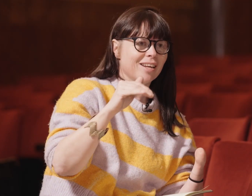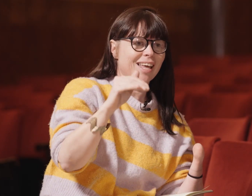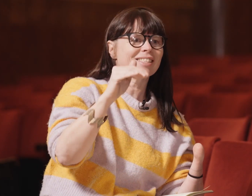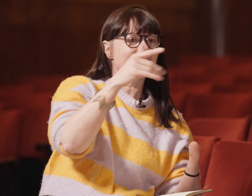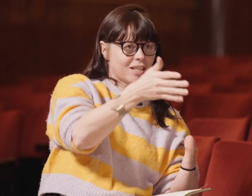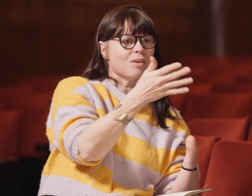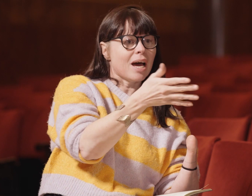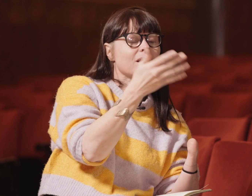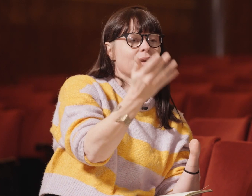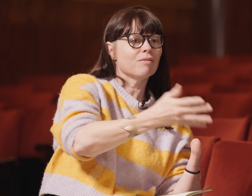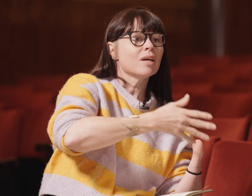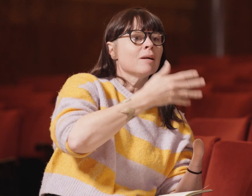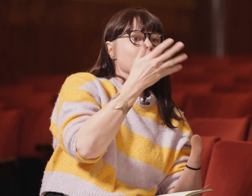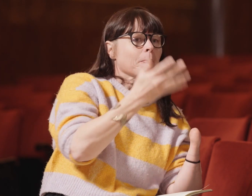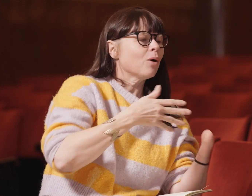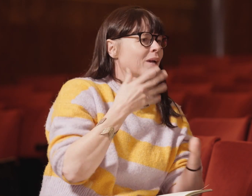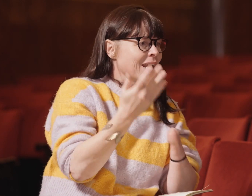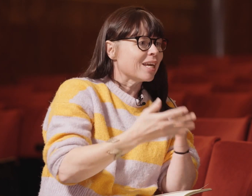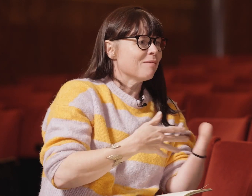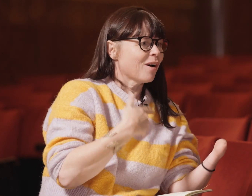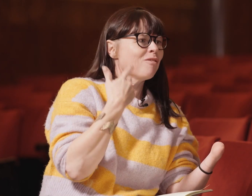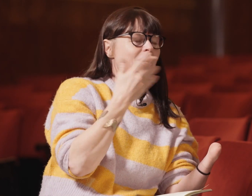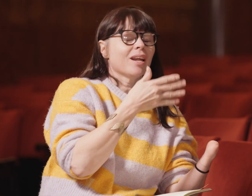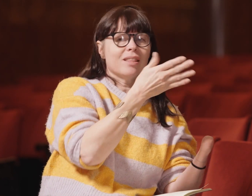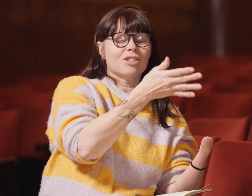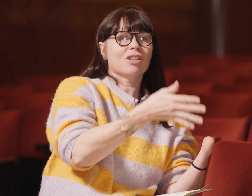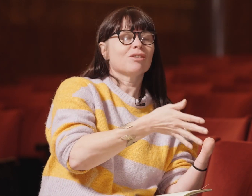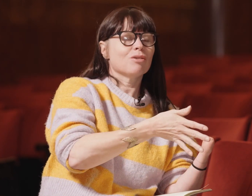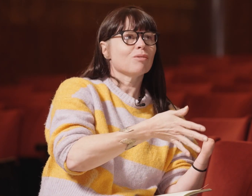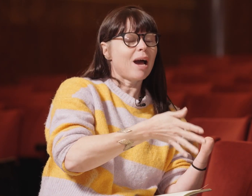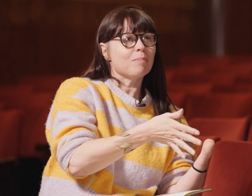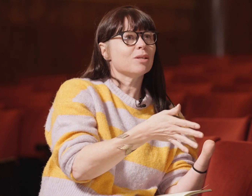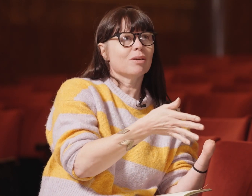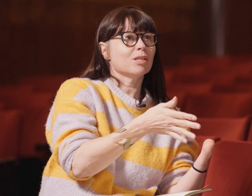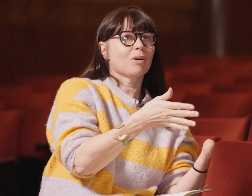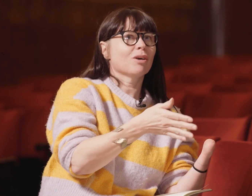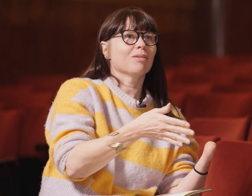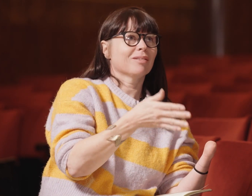so that kind of organic environment... And I think Chisato, you are absolutely spot on,